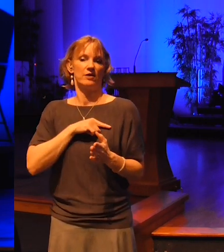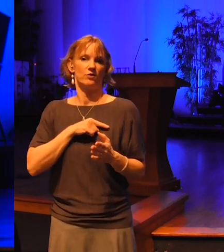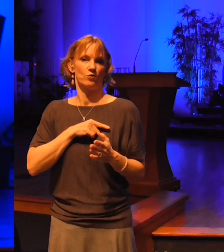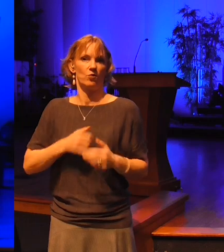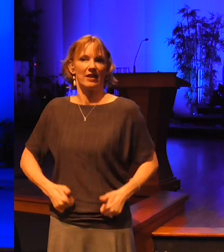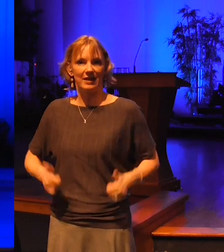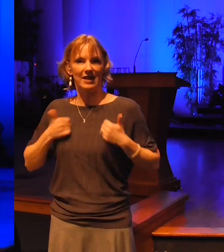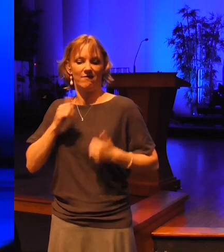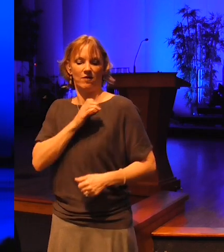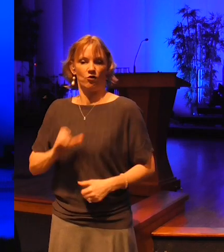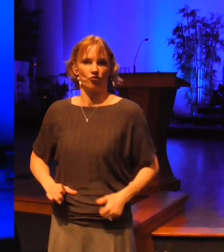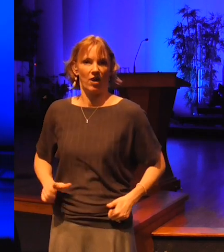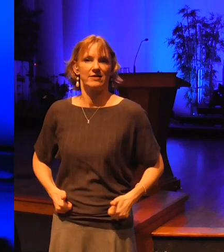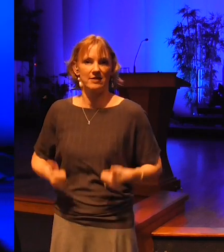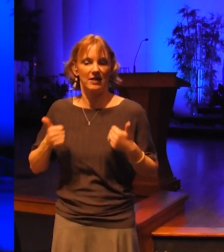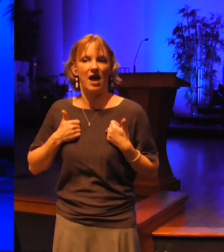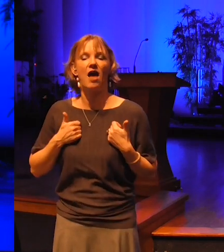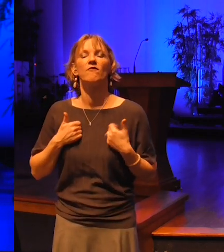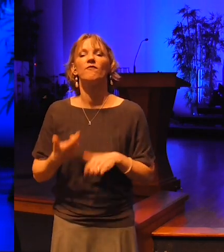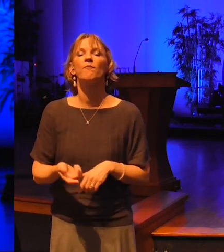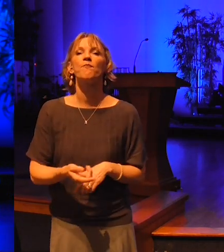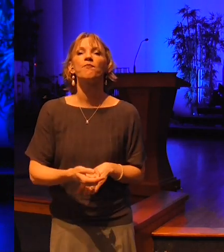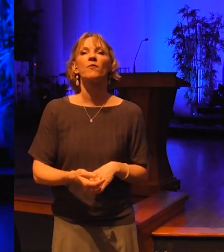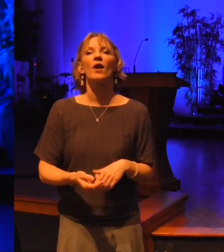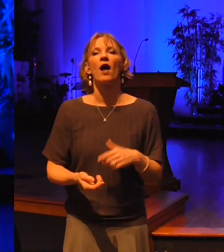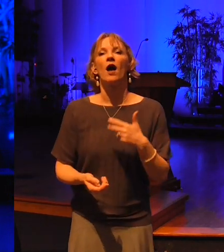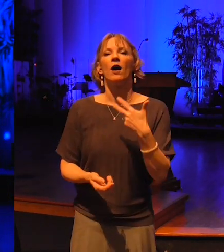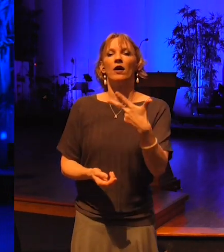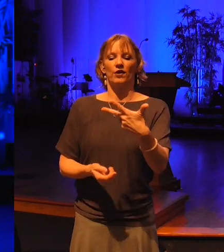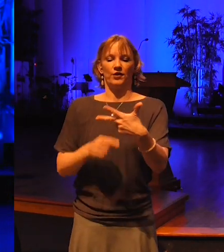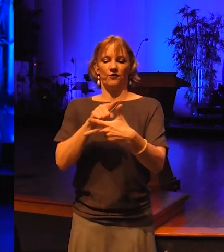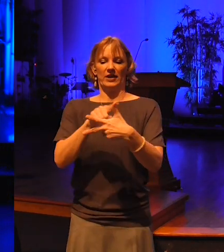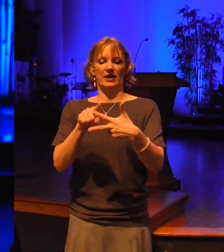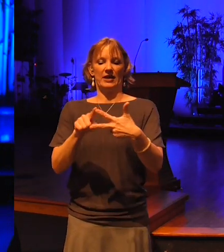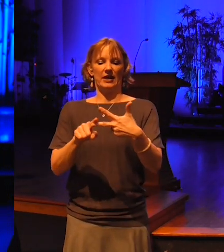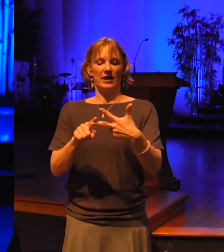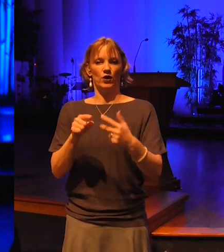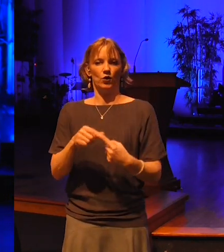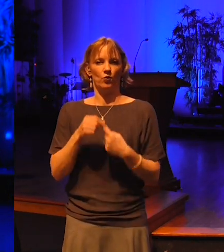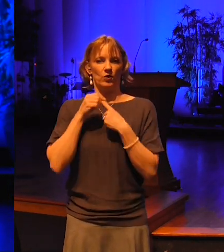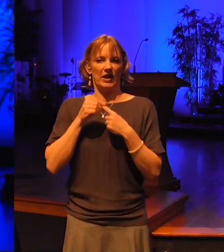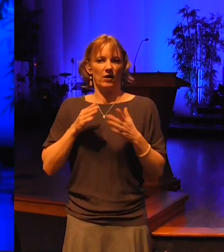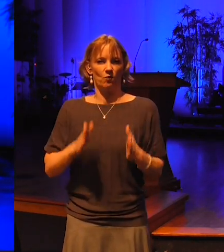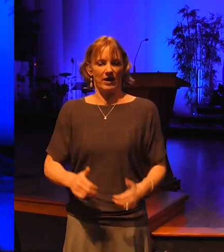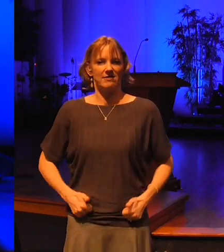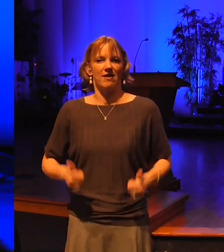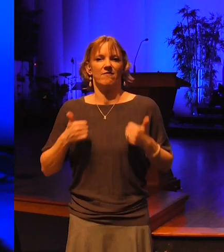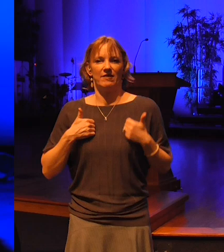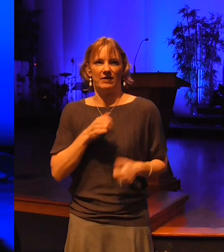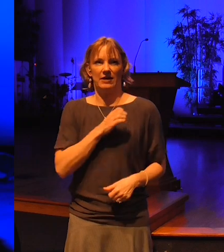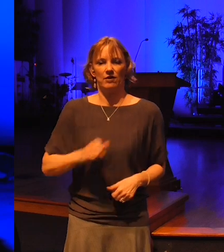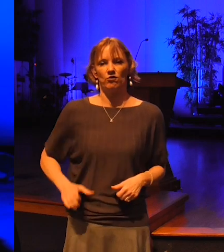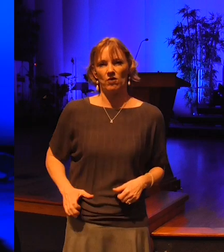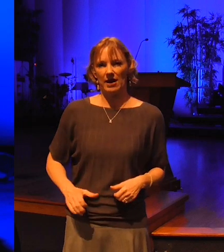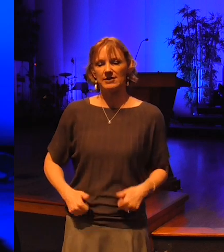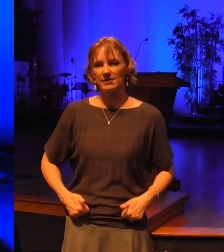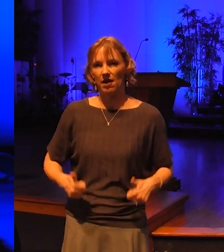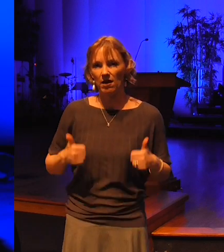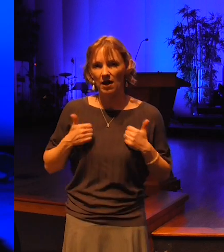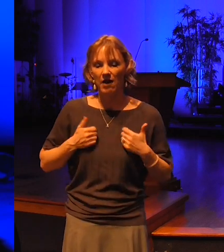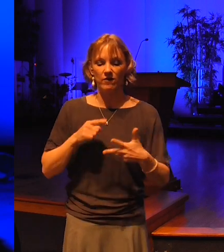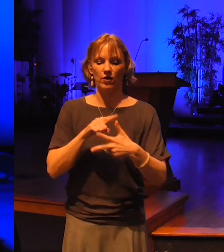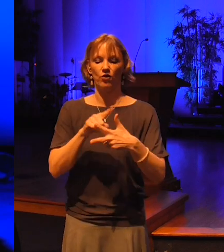i want to share with you three unique ways of living the Christ life and three powerful unique